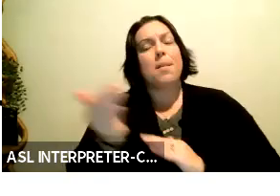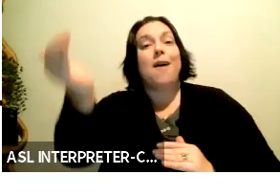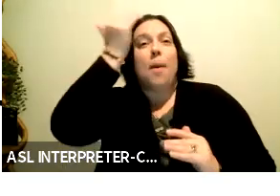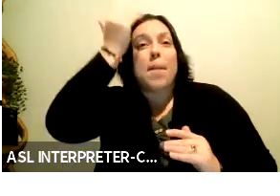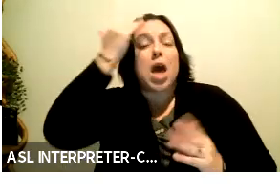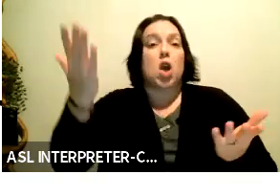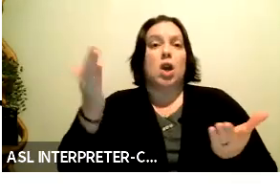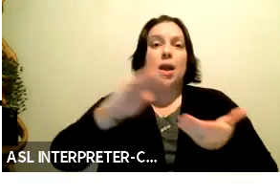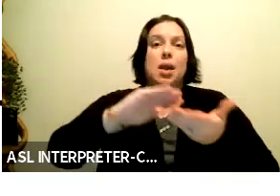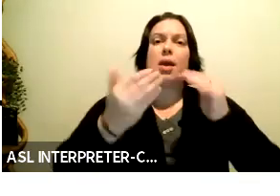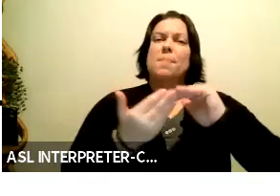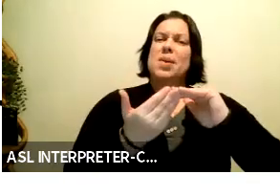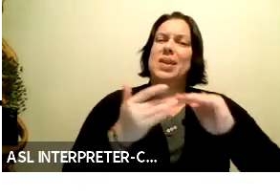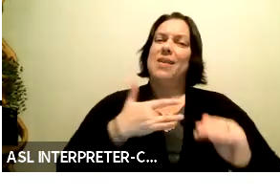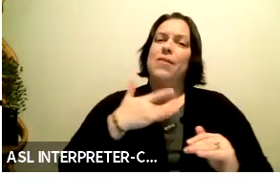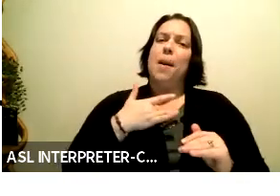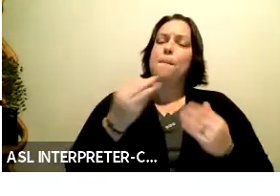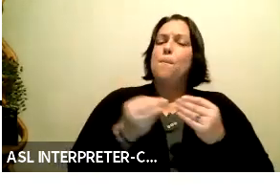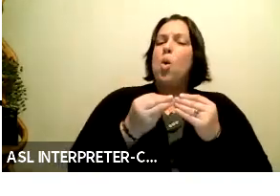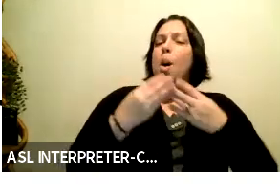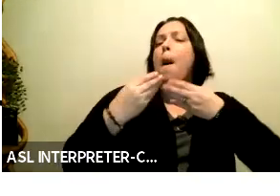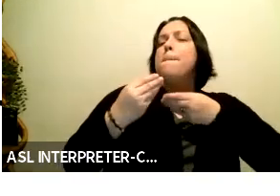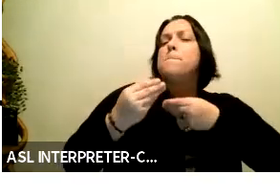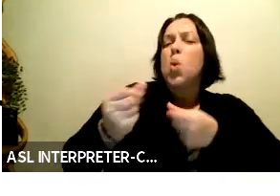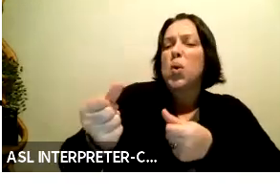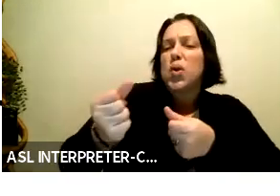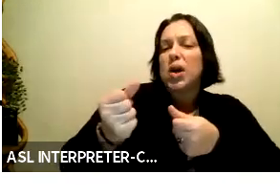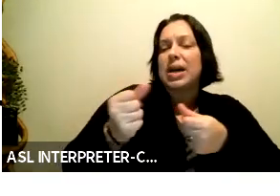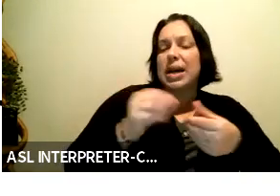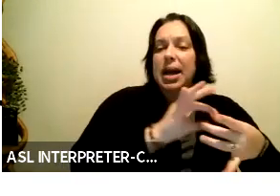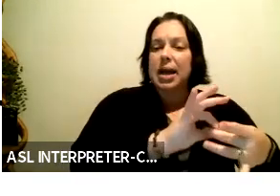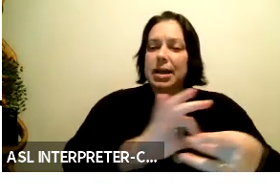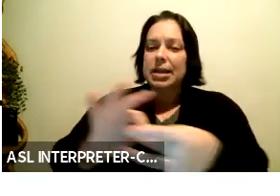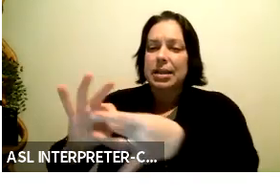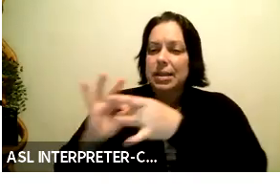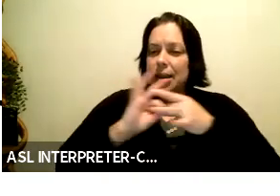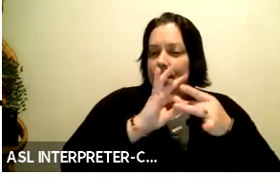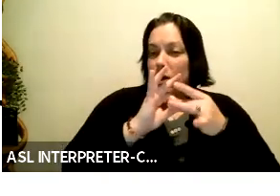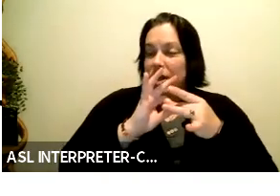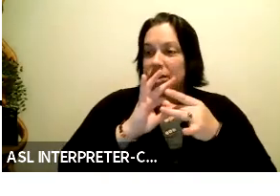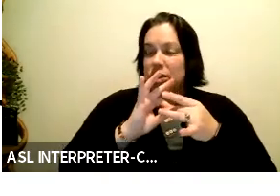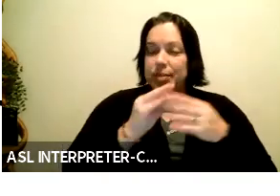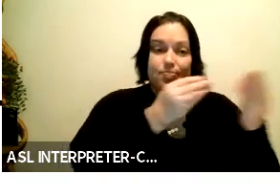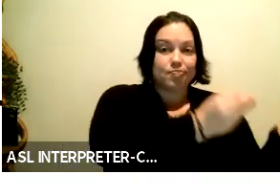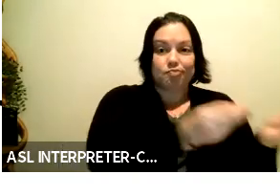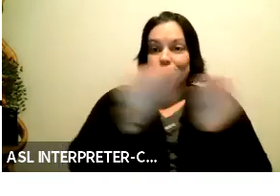start to feel that smoother collaboration between all of us, then hand offs against different needs,